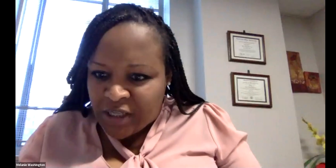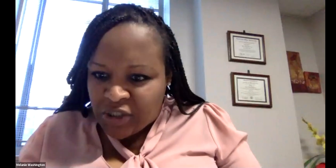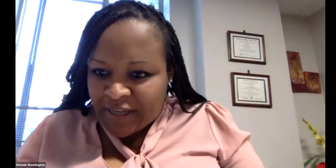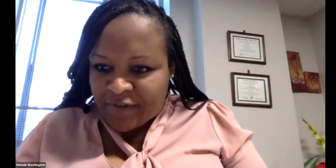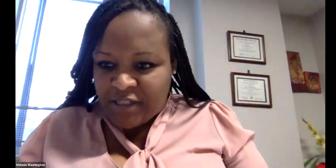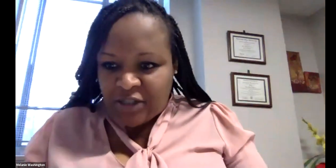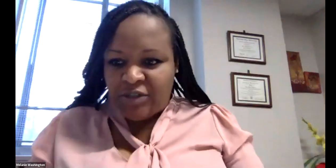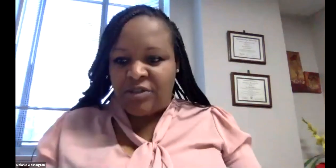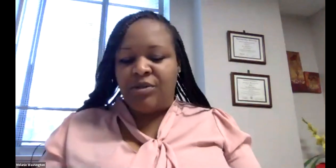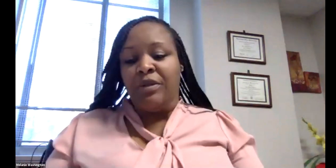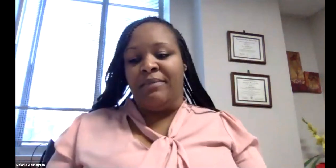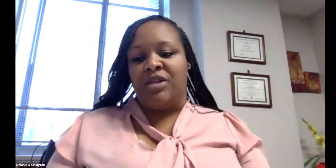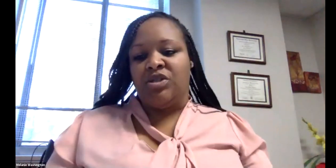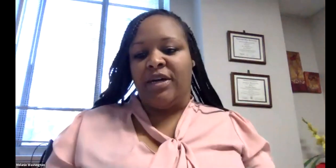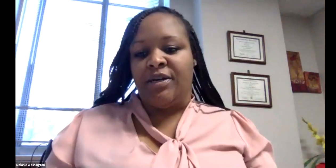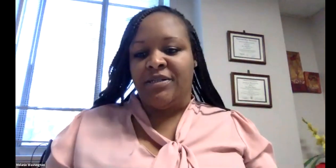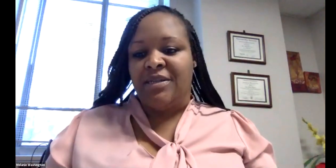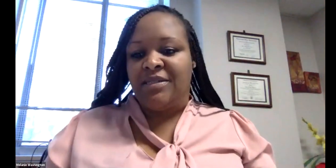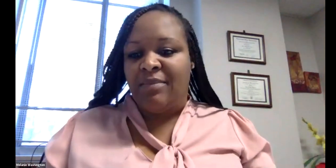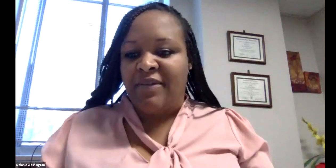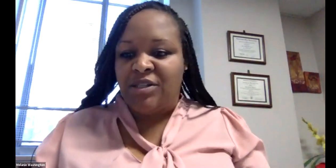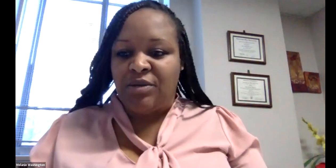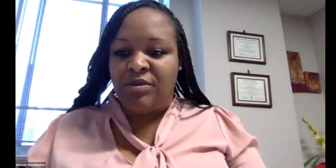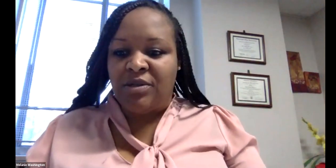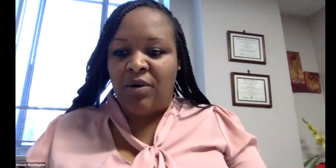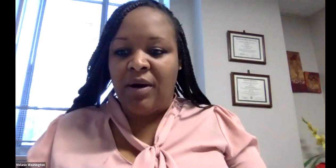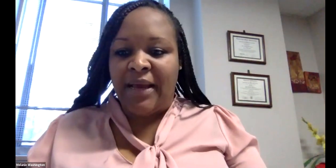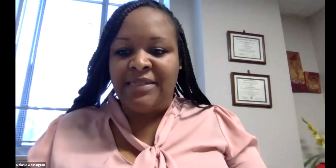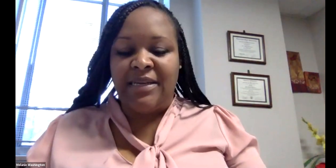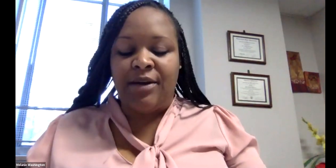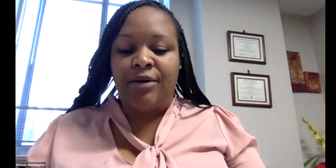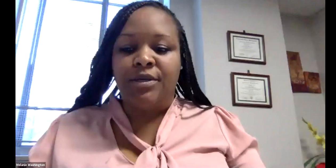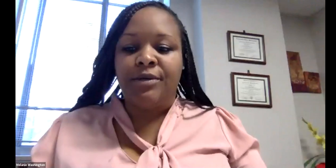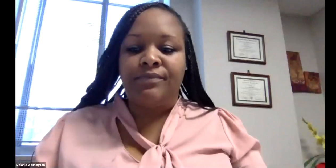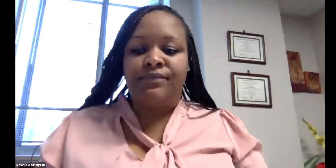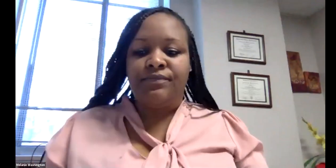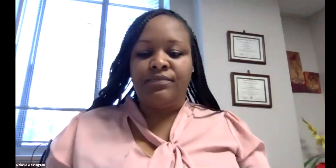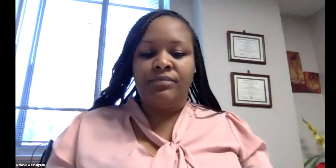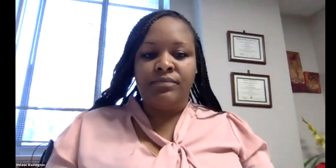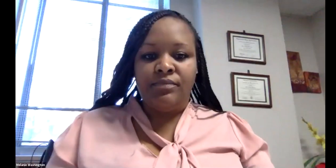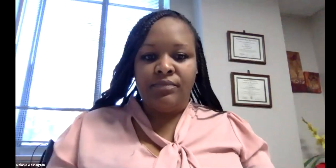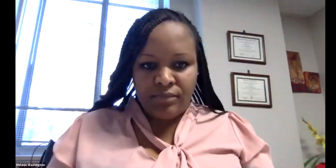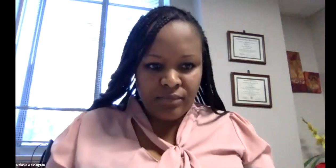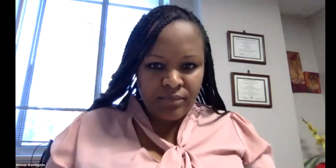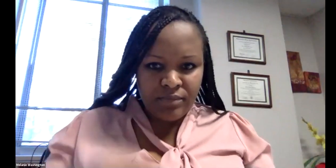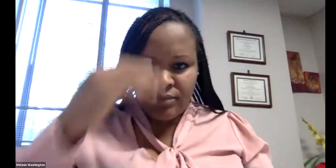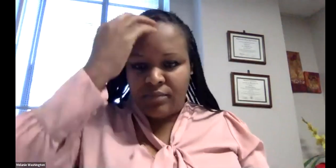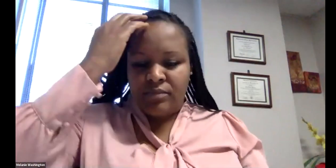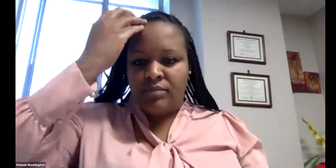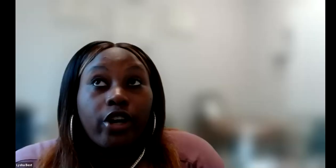Do you do any training for teachers and school administrators, some of our students are 18 and older.